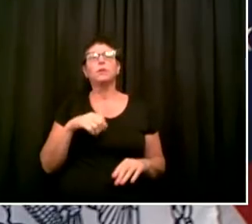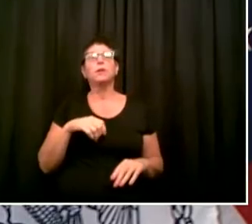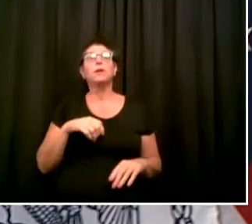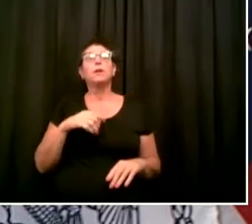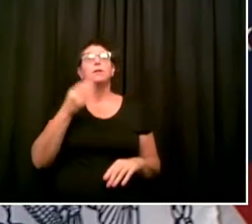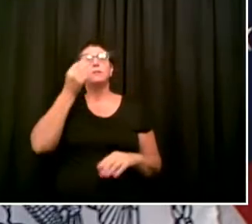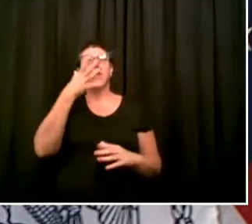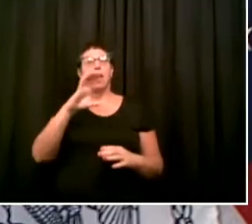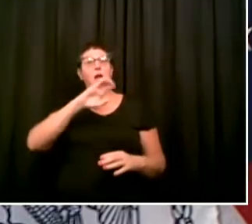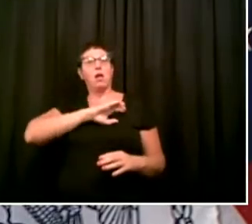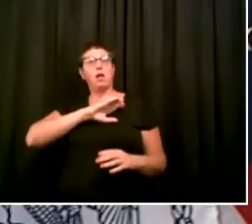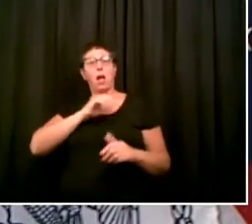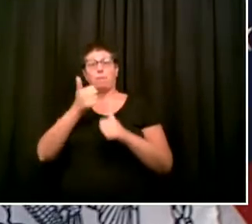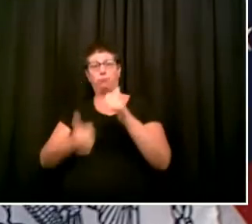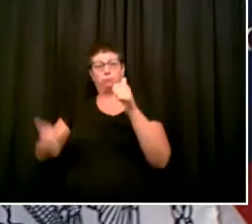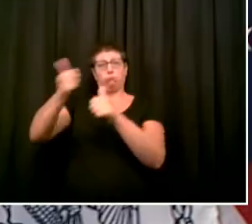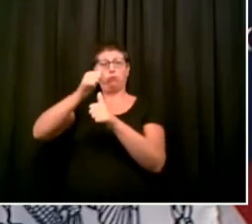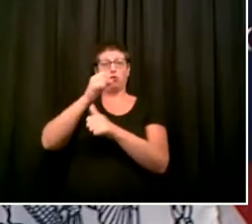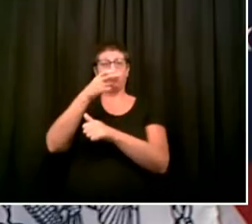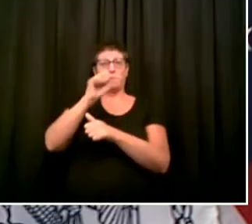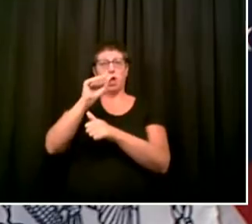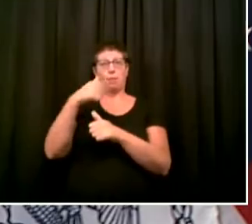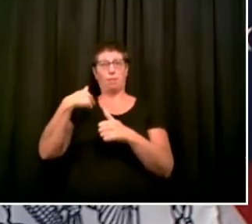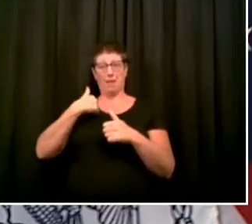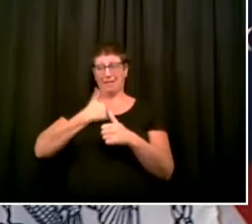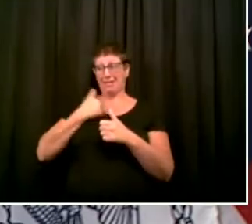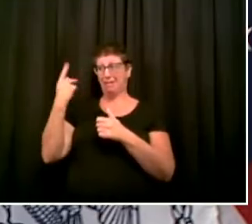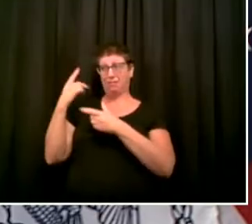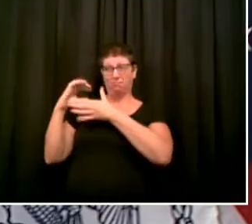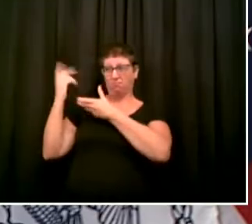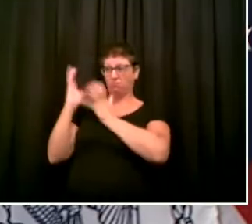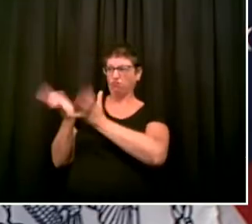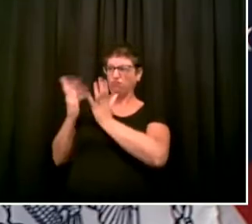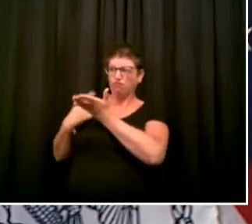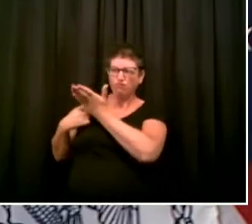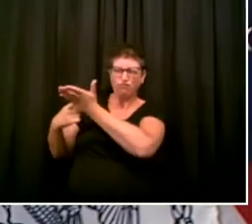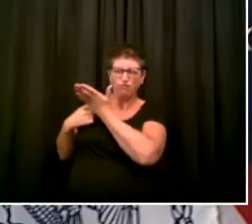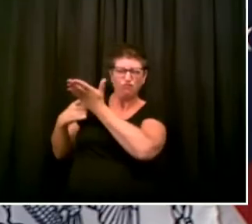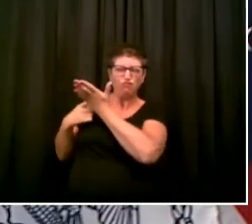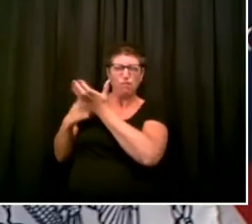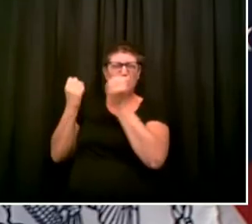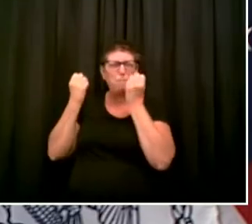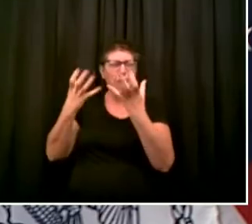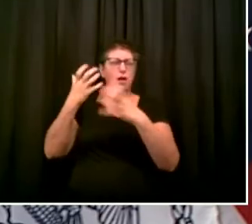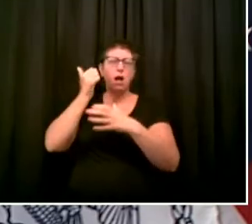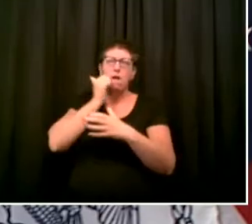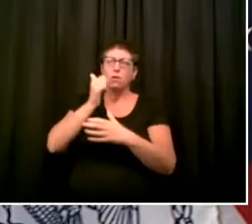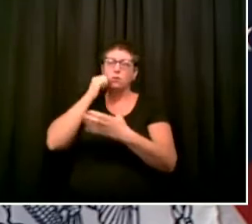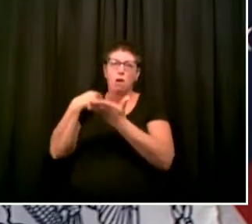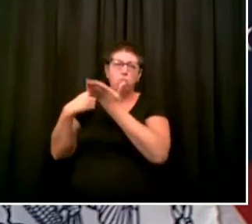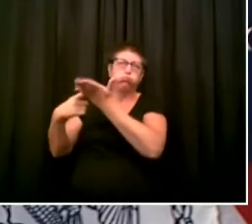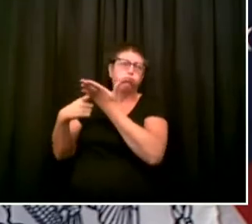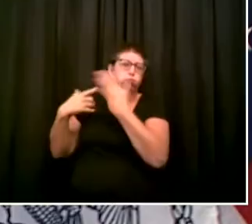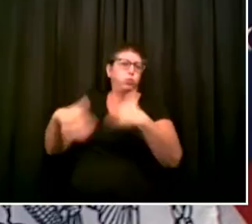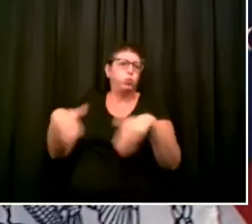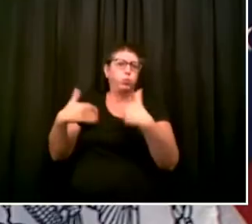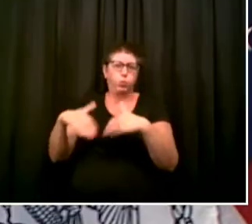RIGHT. I AM STILL A BELIEVER THAT REALITY MATTERS EVEN MORE. COMMISSIONER, I'LL GIVE YOU HIS ASSESSMENT. HE AND I HAVE SPOKEN ABOUT